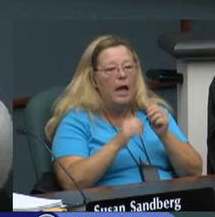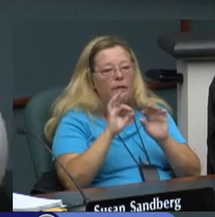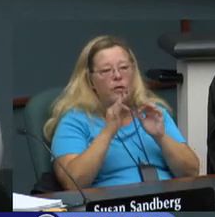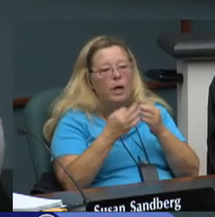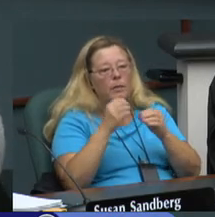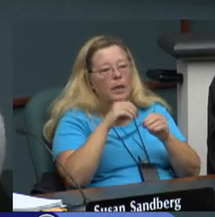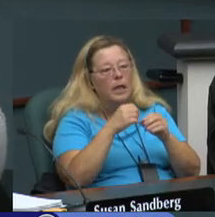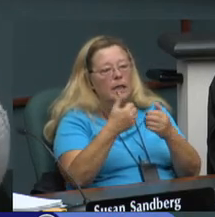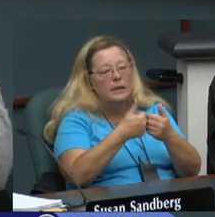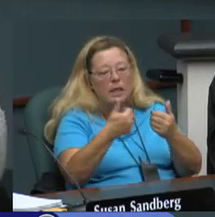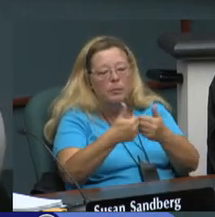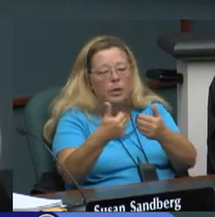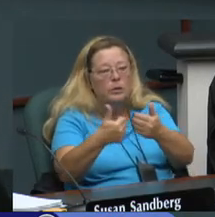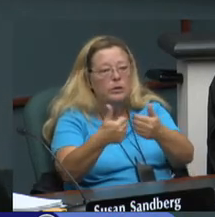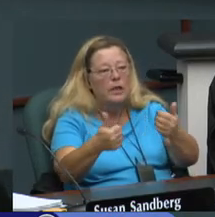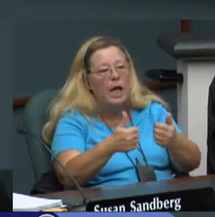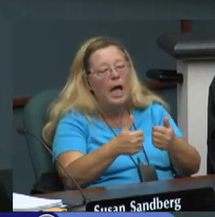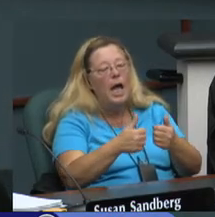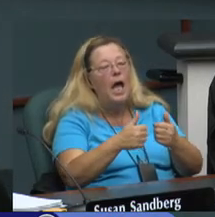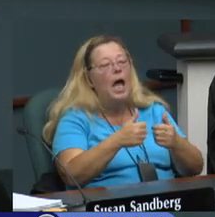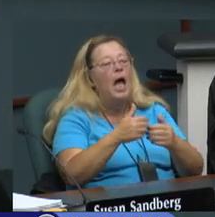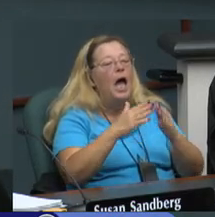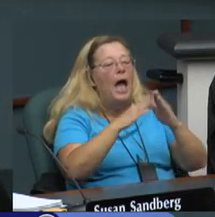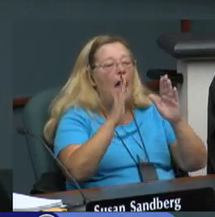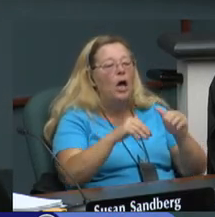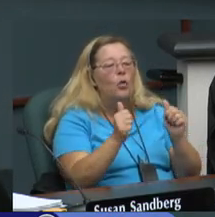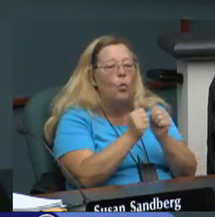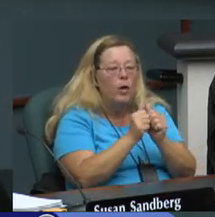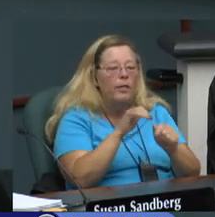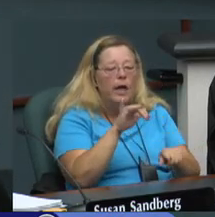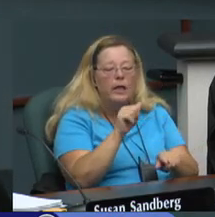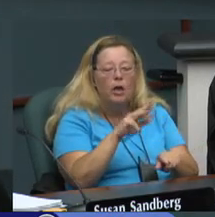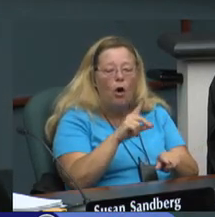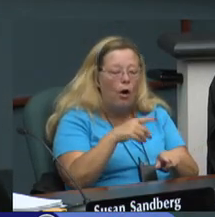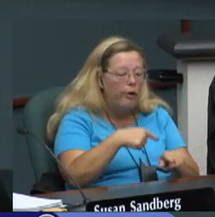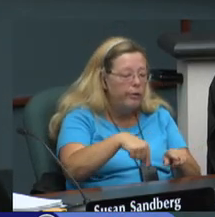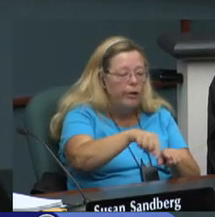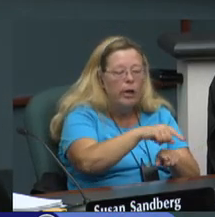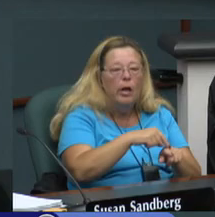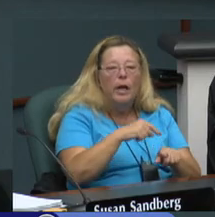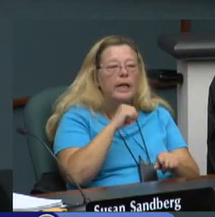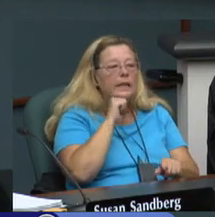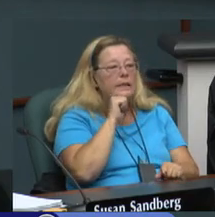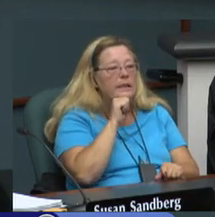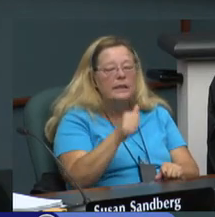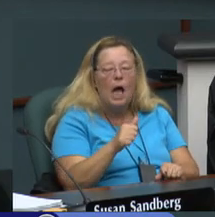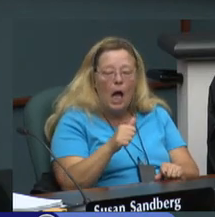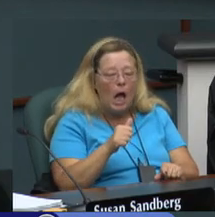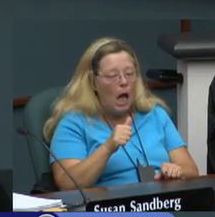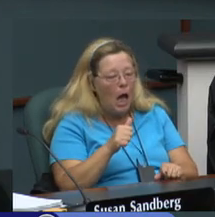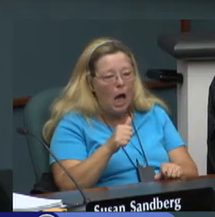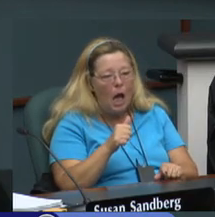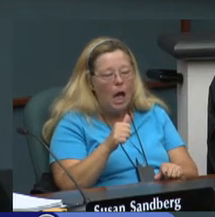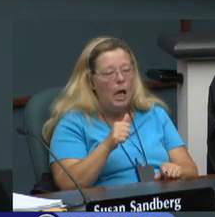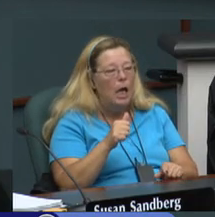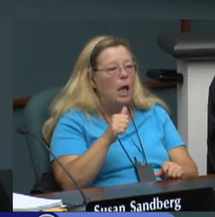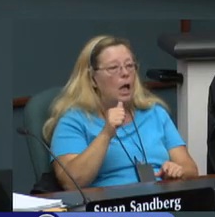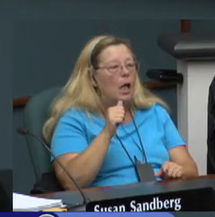house with a lawn around it it's not something that our environment can can